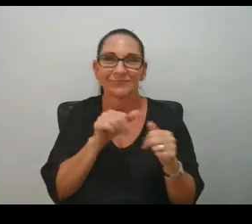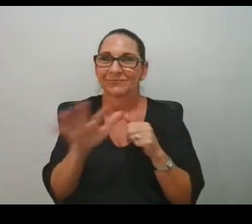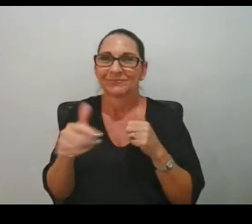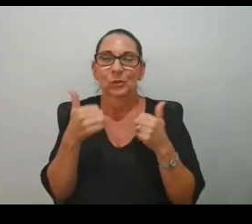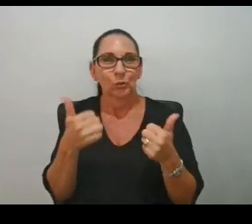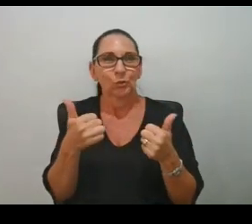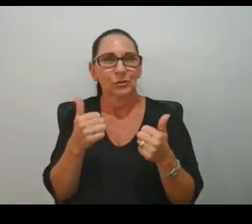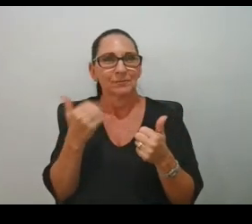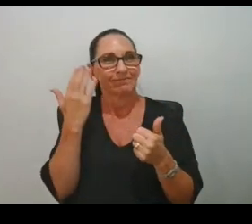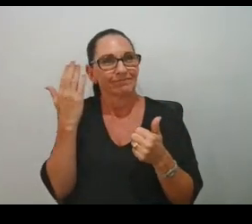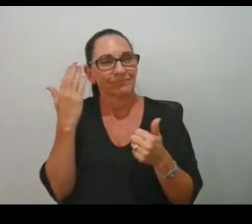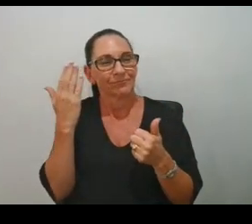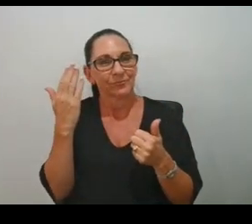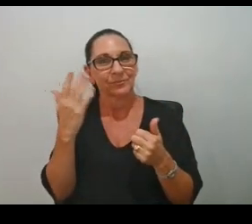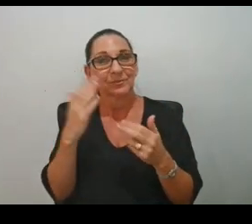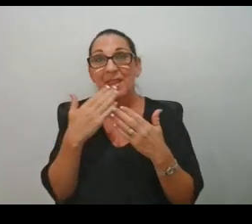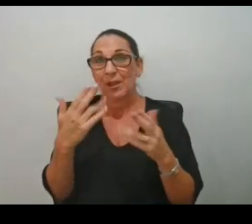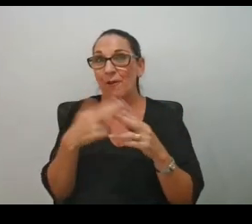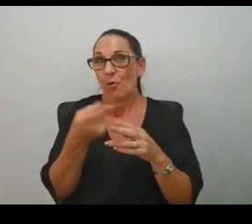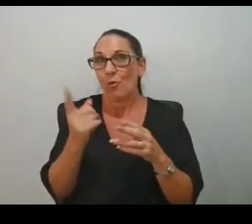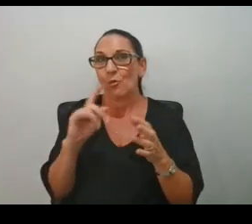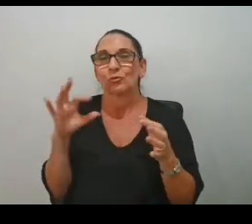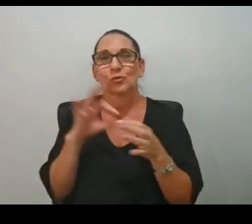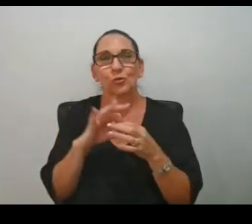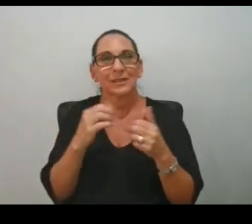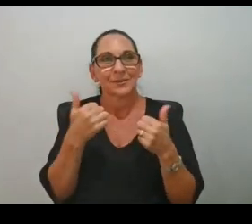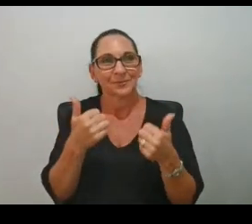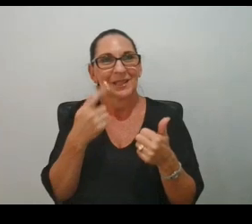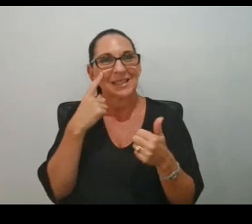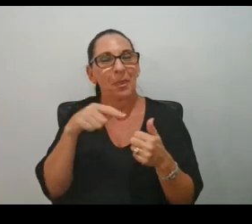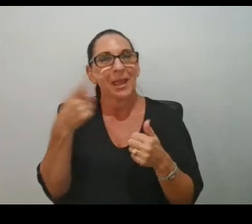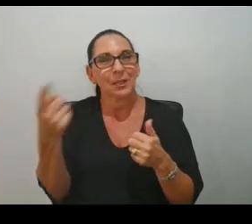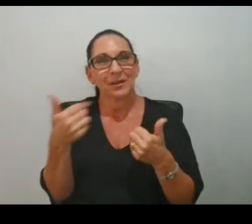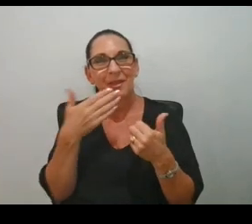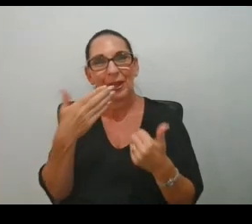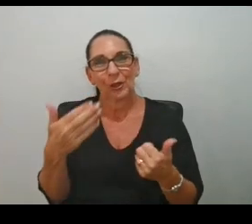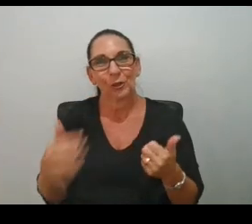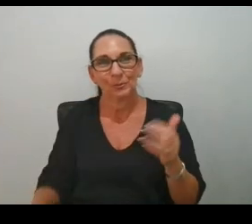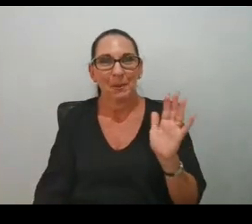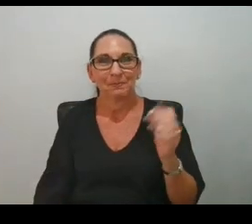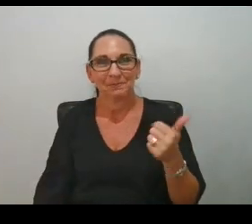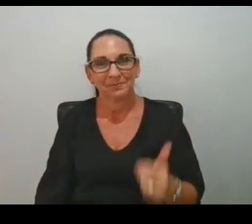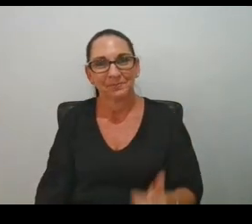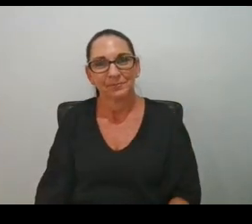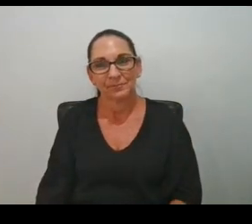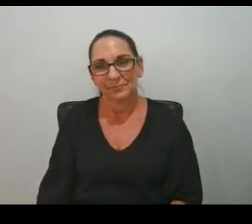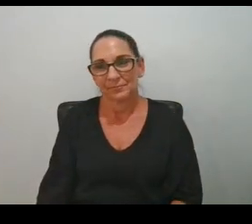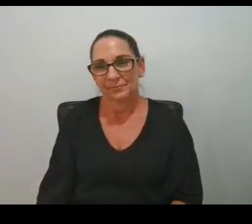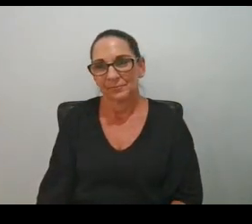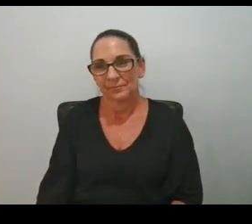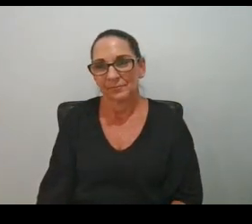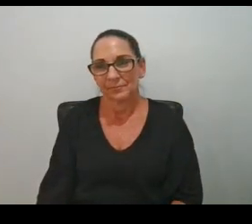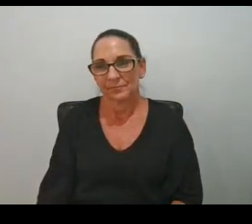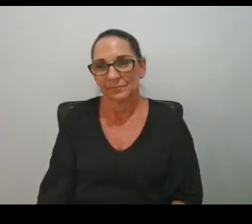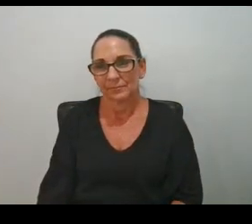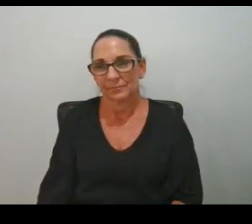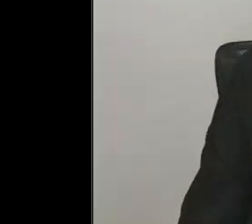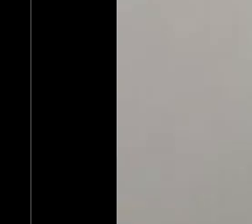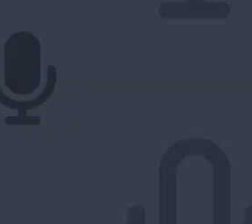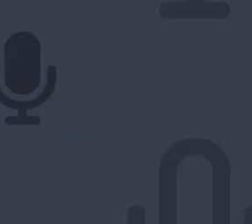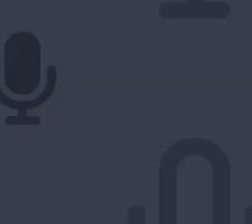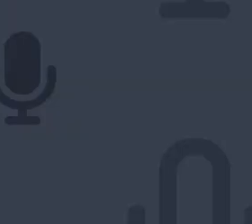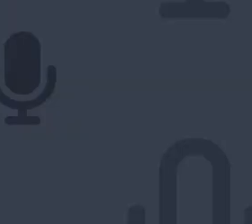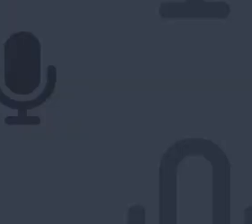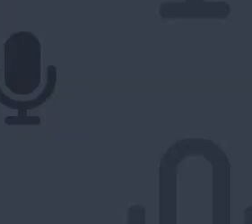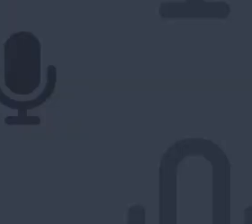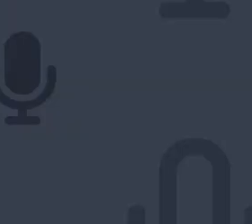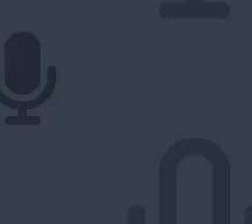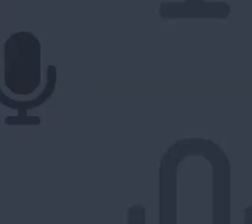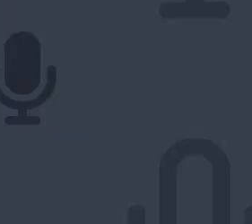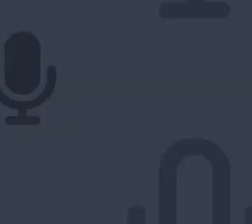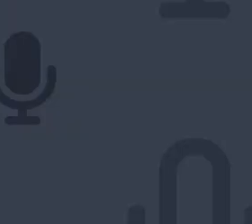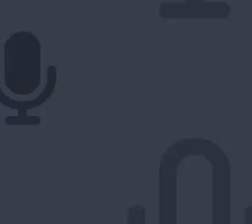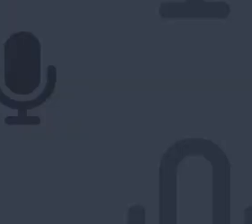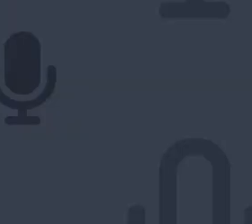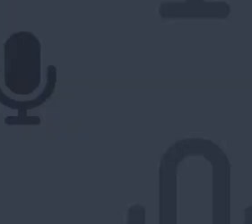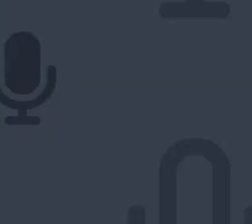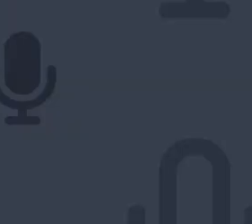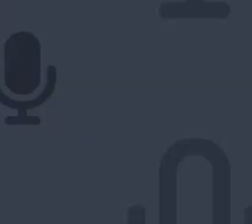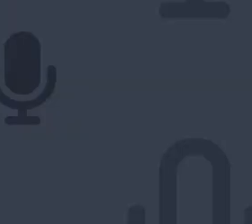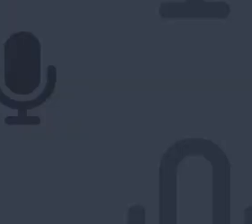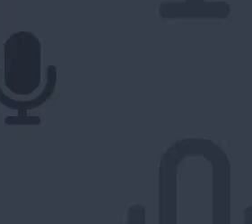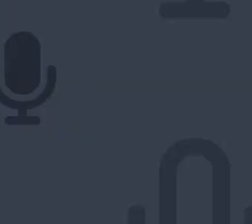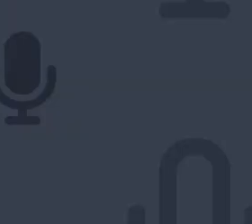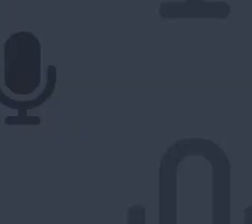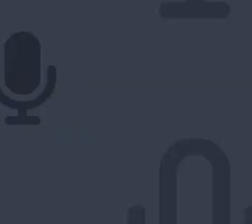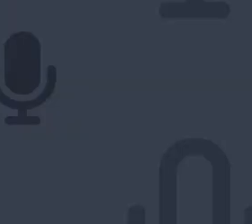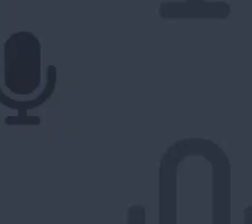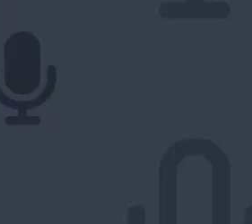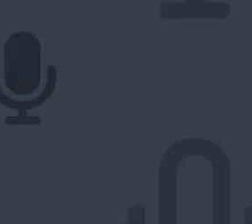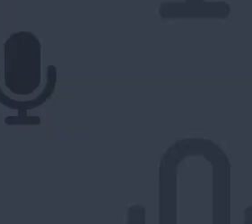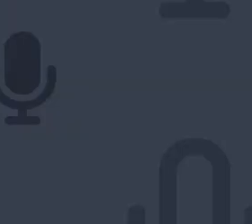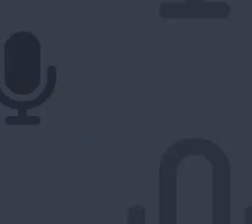and thank you everyone for joining us and we hope to see you at the next one thank you bye